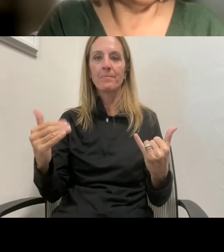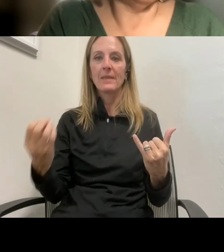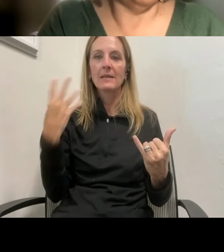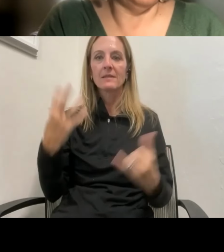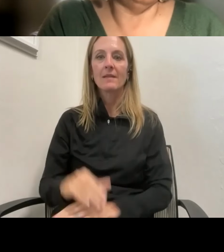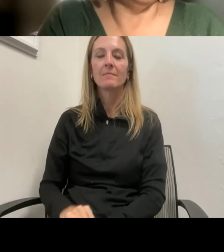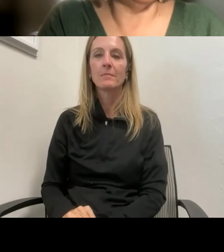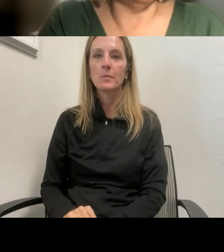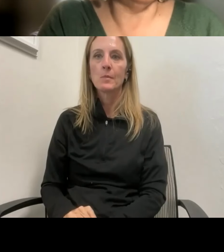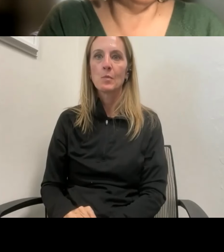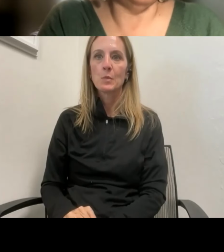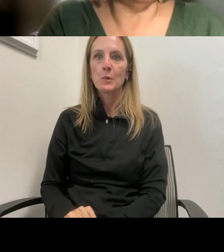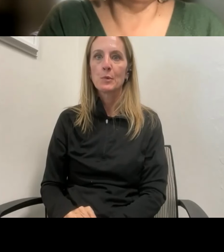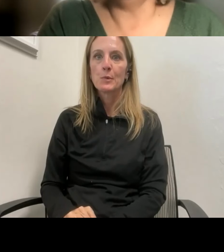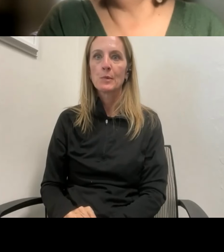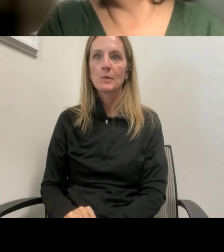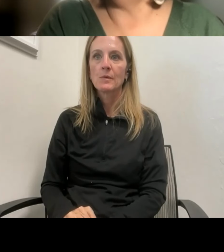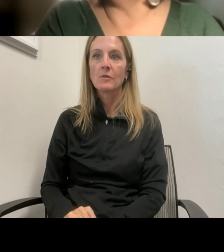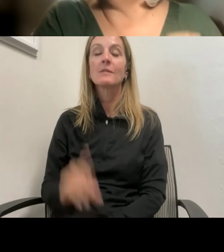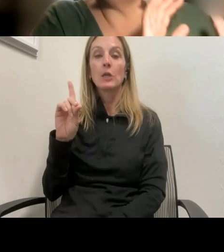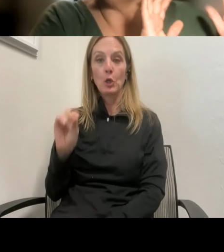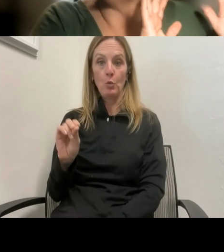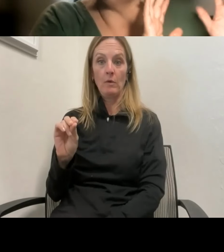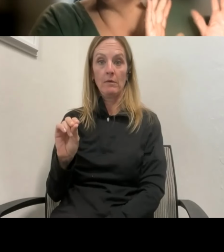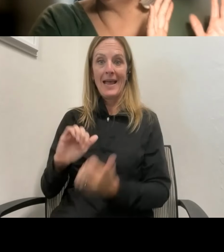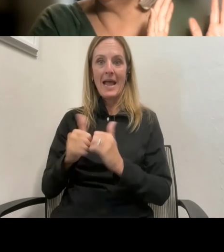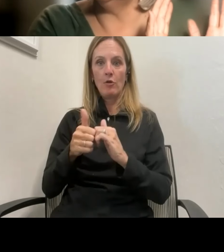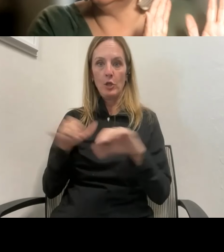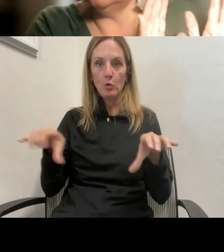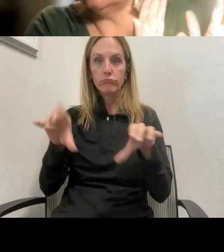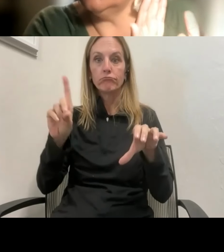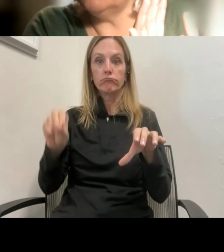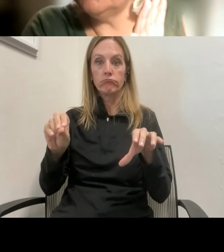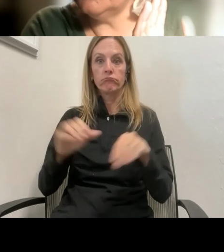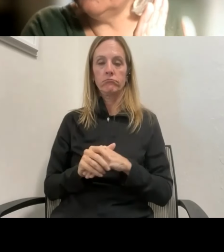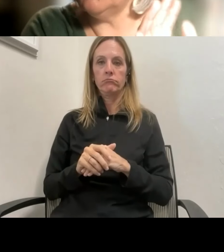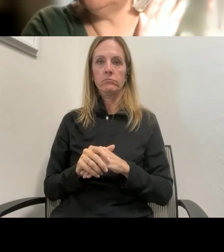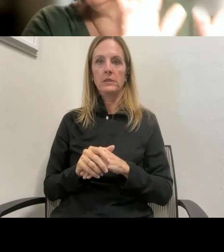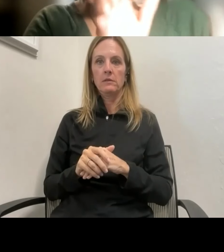so we want to make sure that the same process of engaging our people, we want to make sure